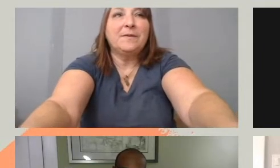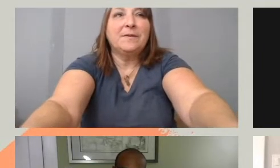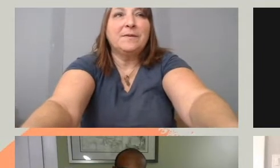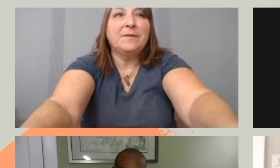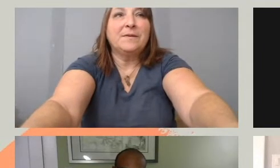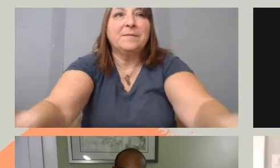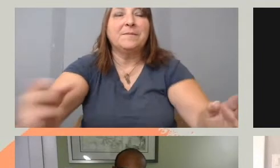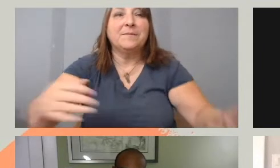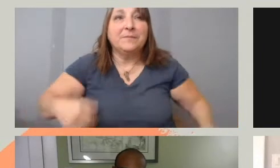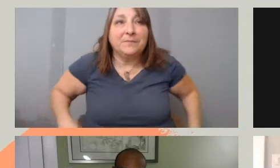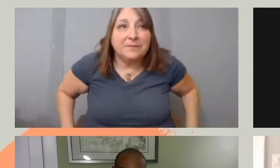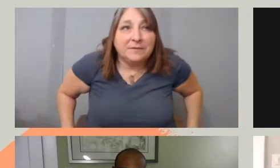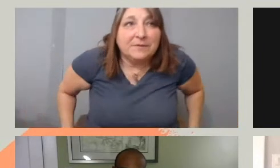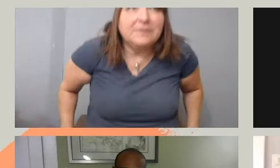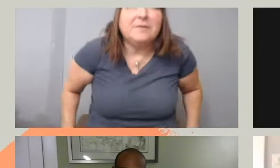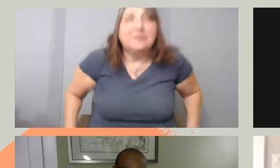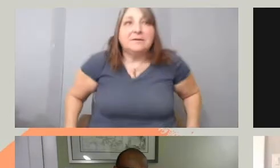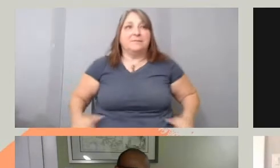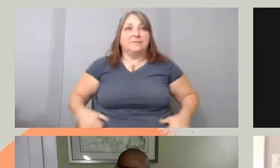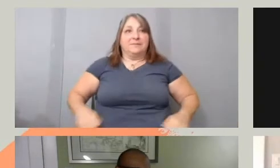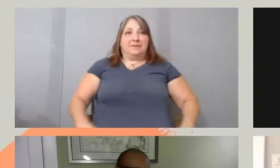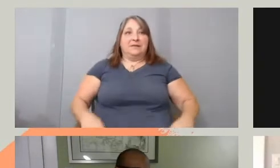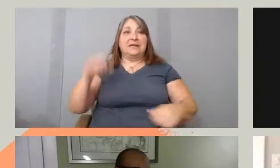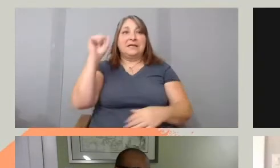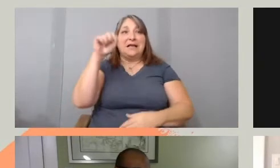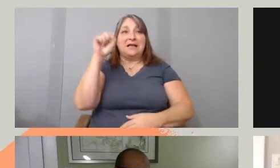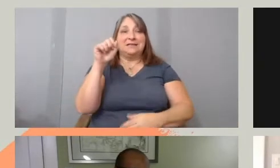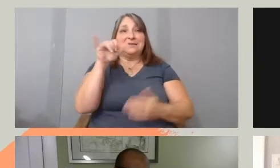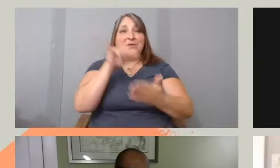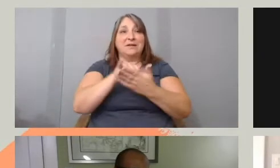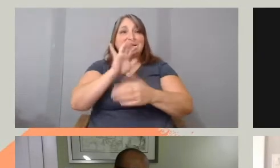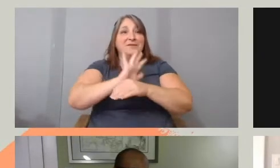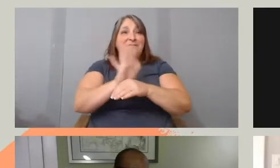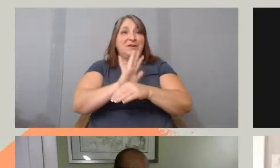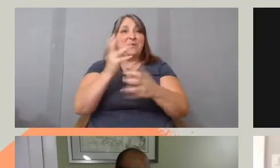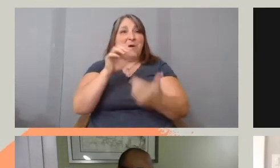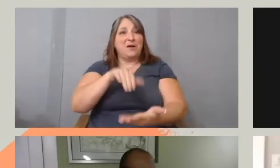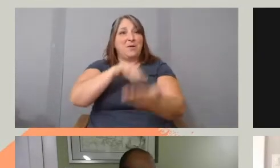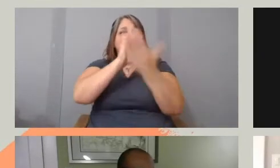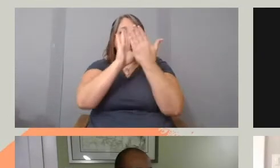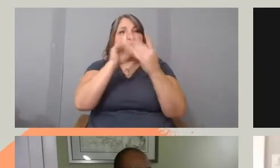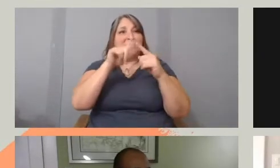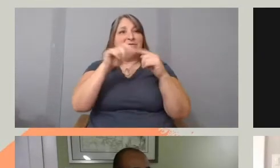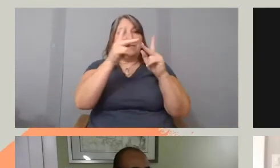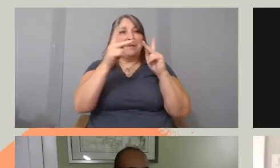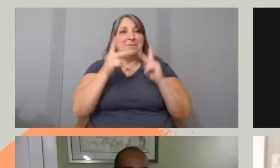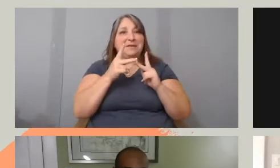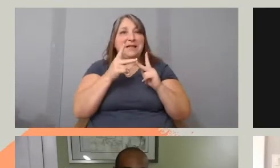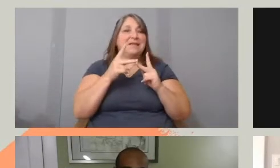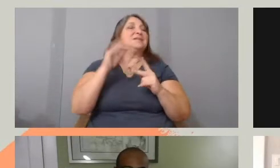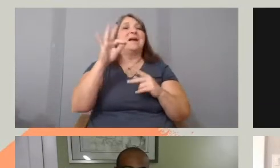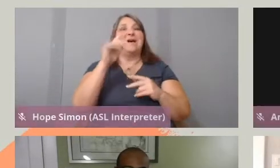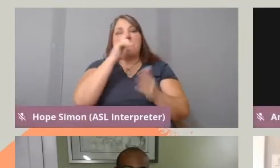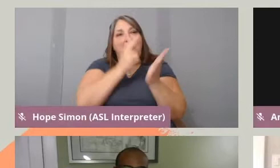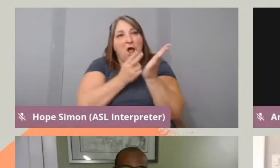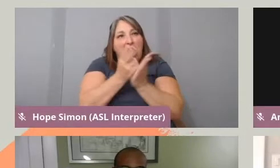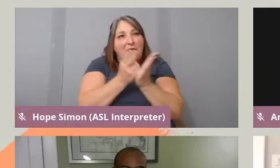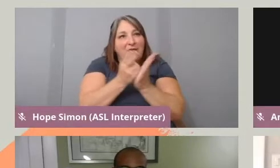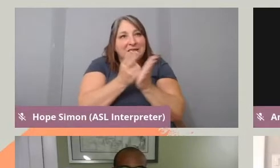So this film, you know, we really wanted to approach it from a place of authenticity and respect.